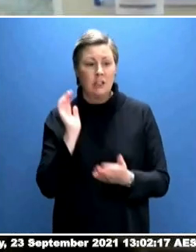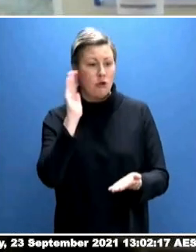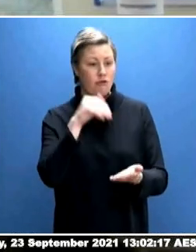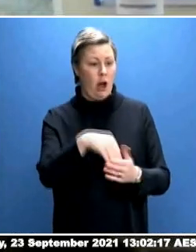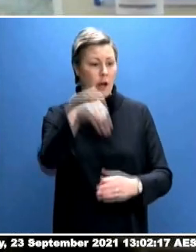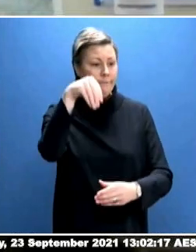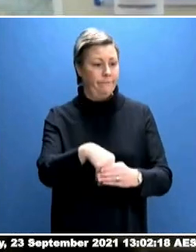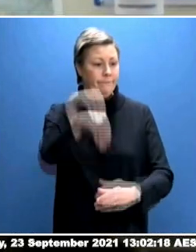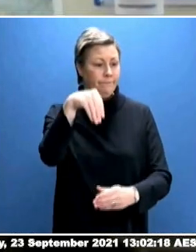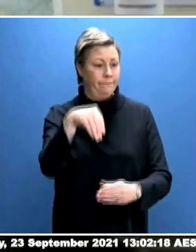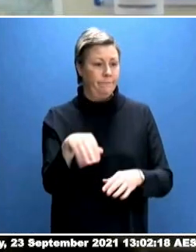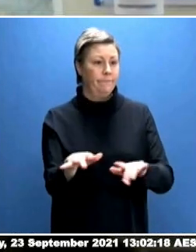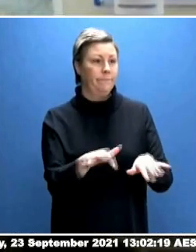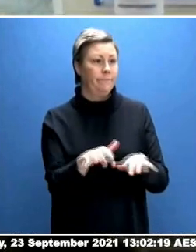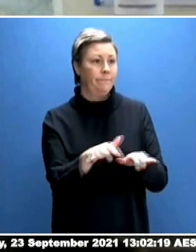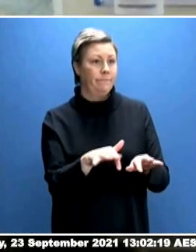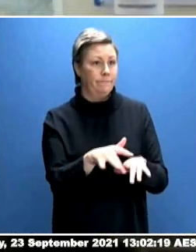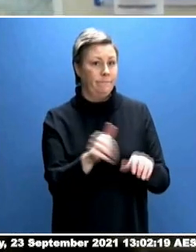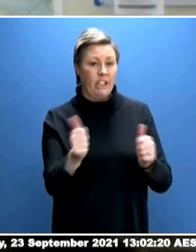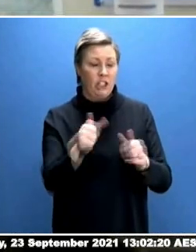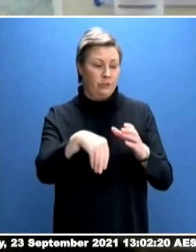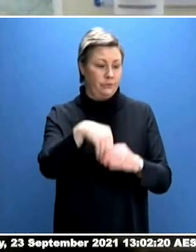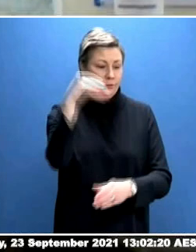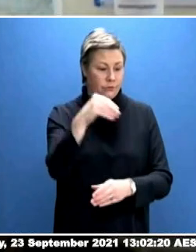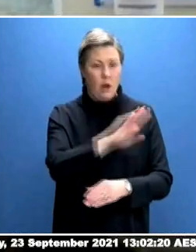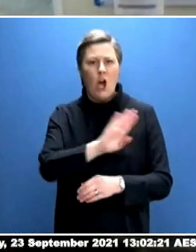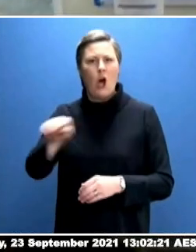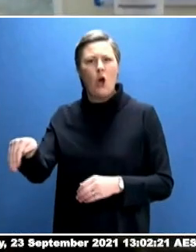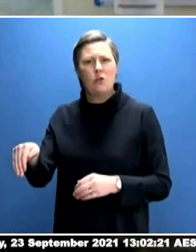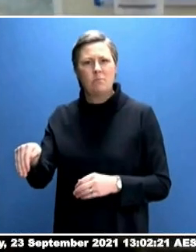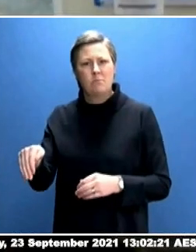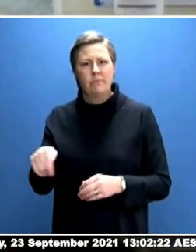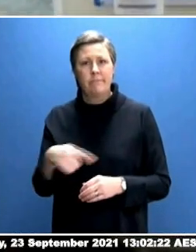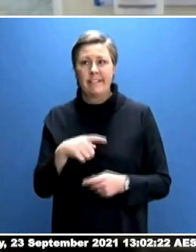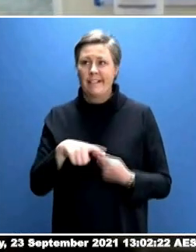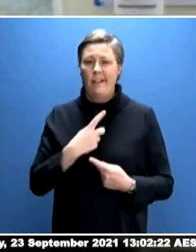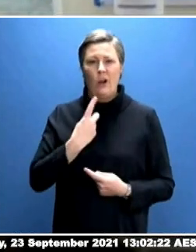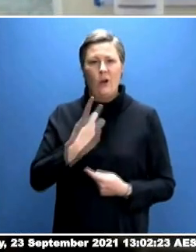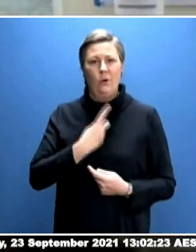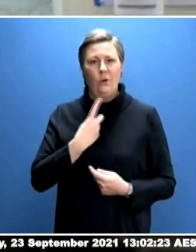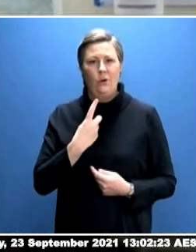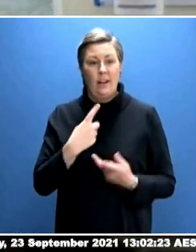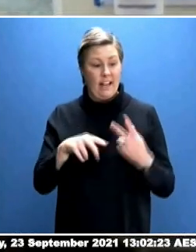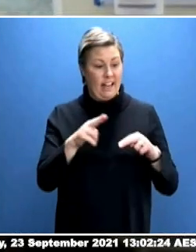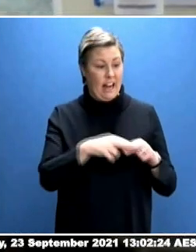So, I think if a child then ends up in secured care that's only going to create